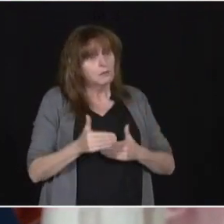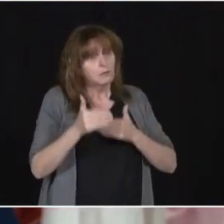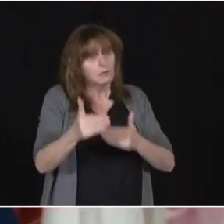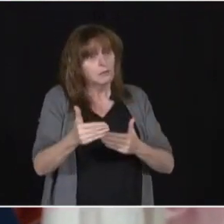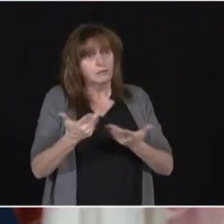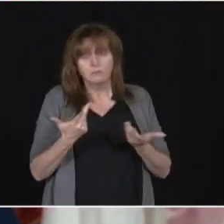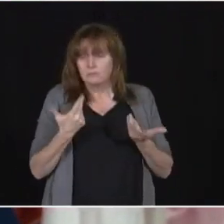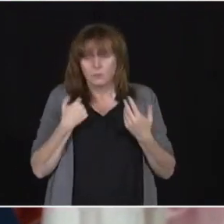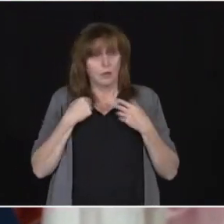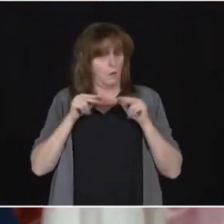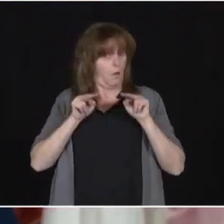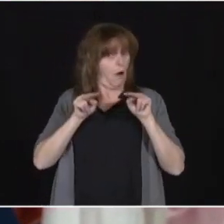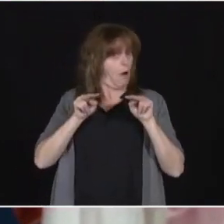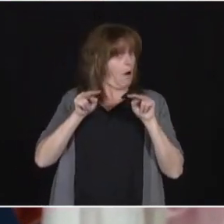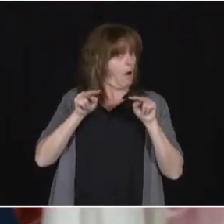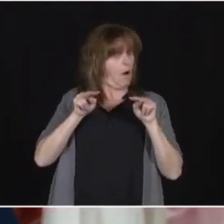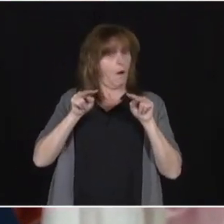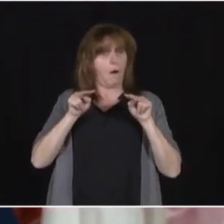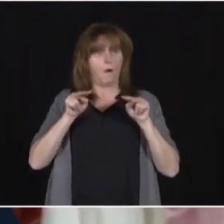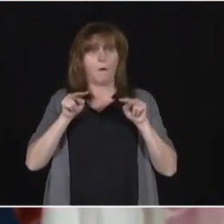from the health table